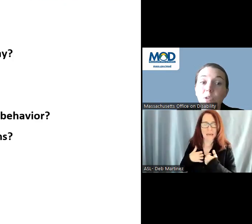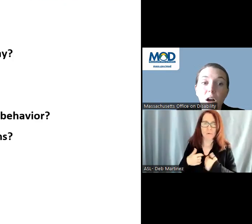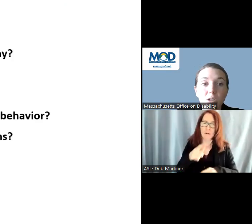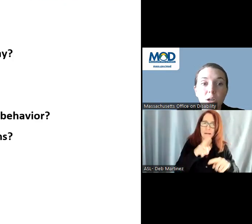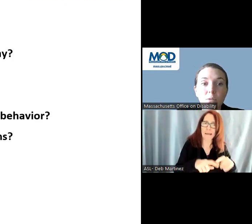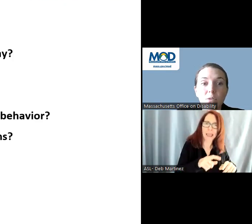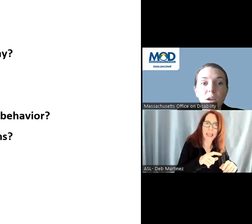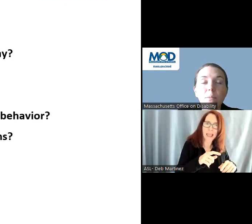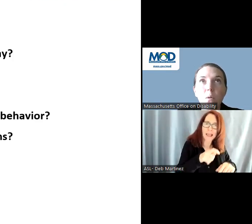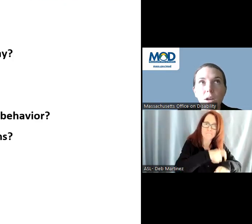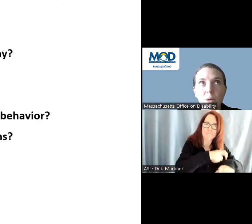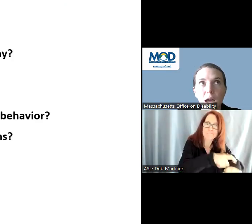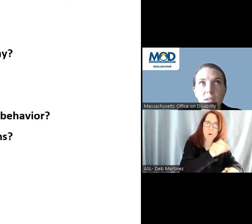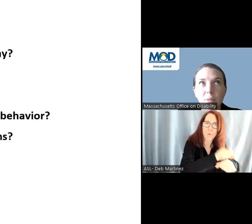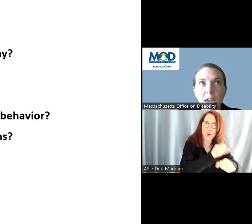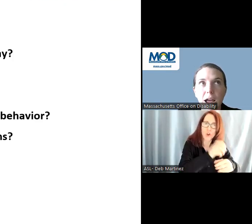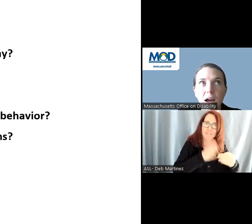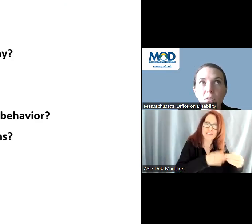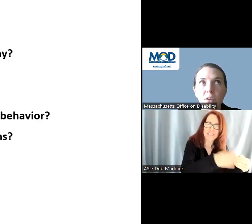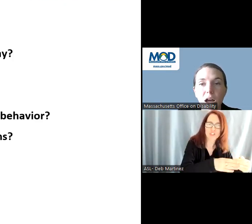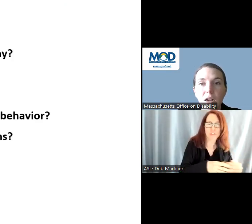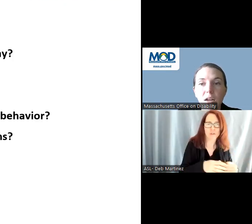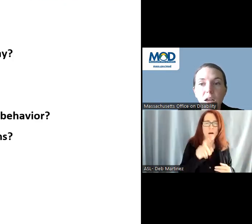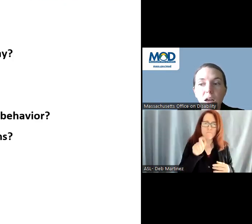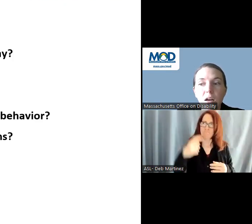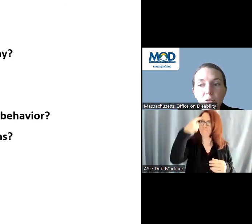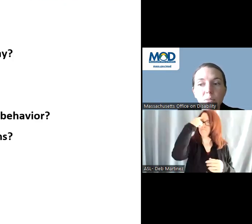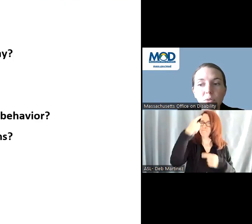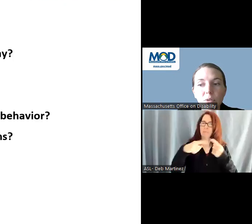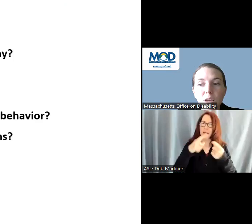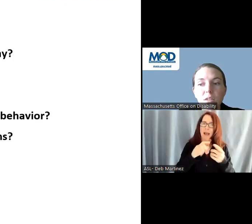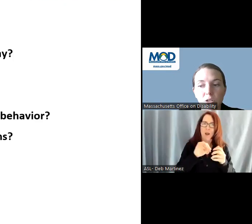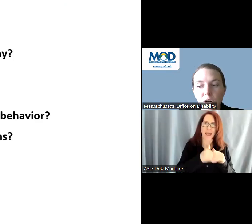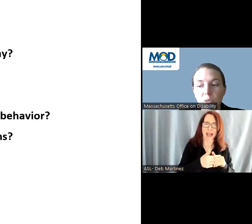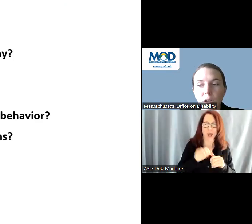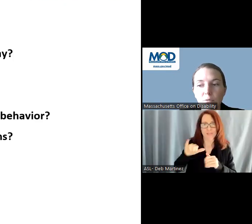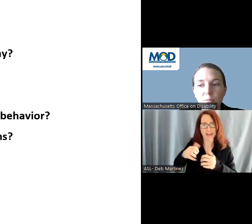You can also think about what impact it might have on other employees in terms of